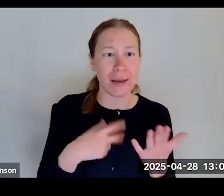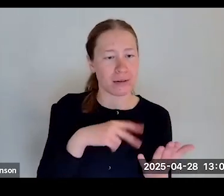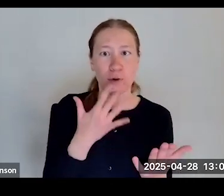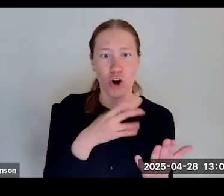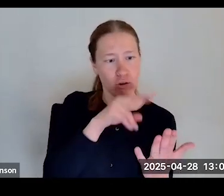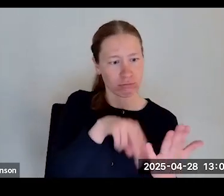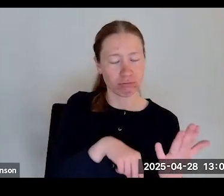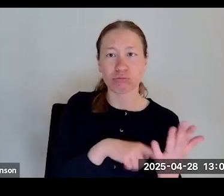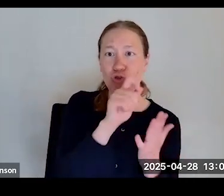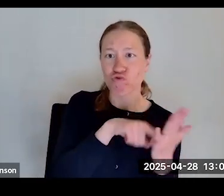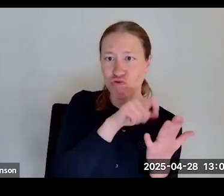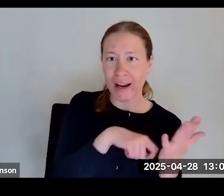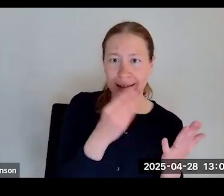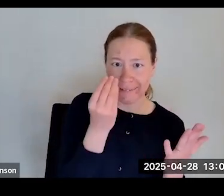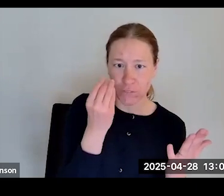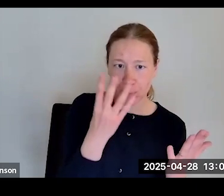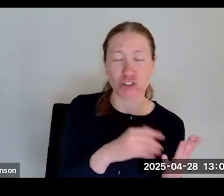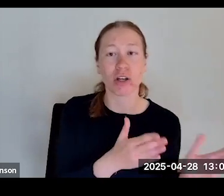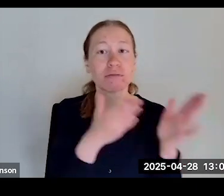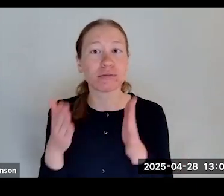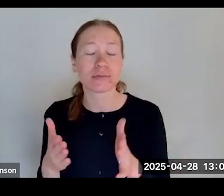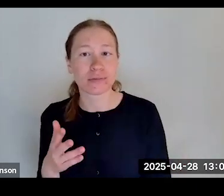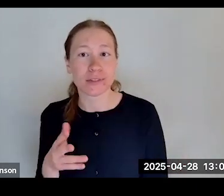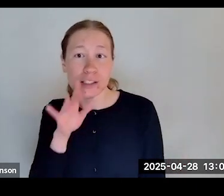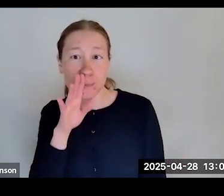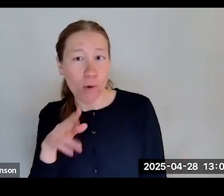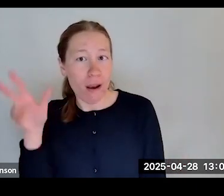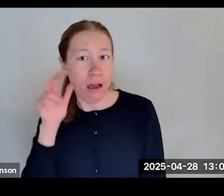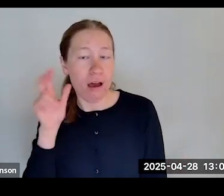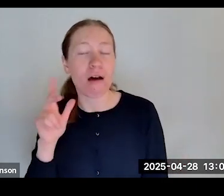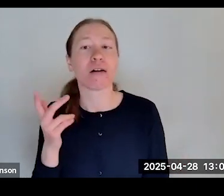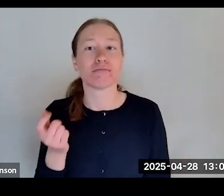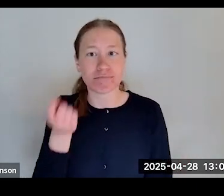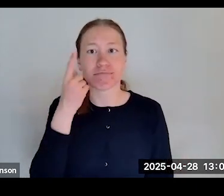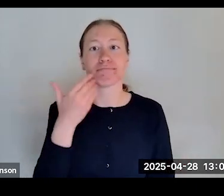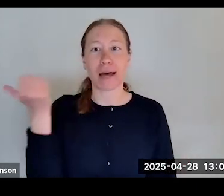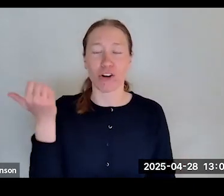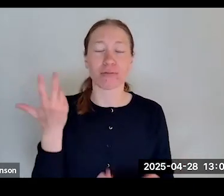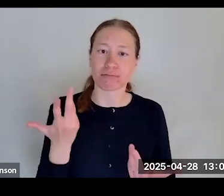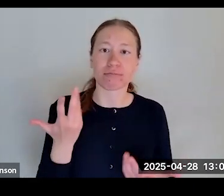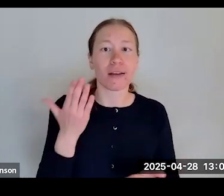others may retain it better if it was provided verbally. And for some, they might hear it well in a meeting,